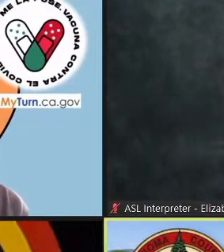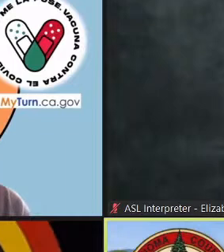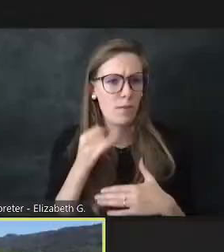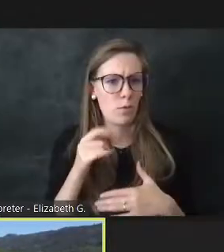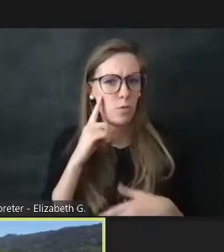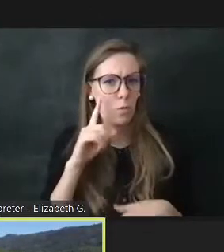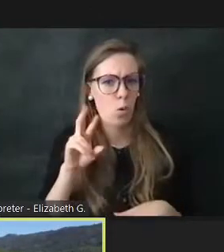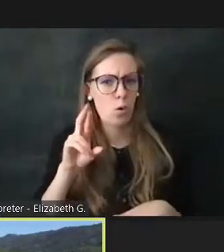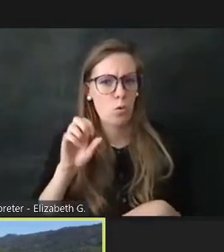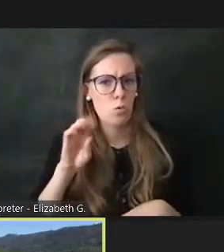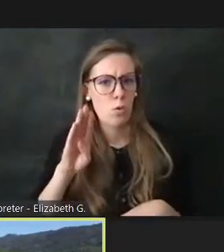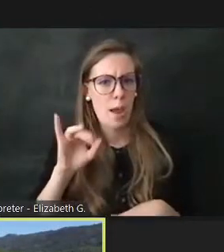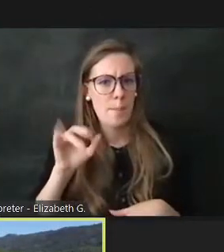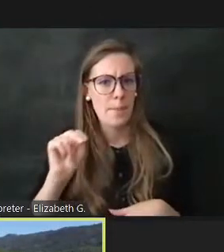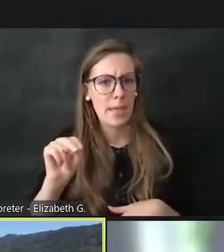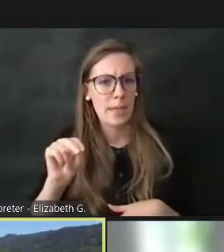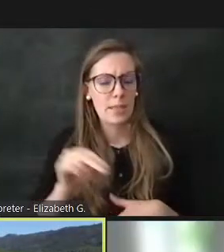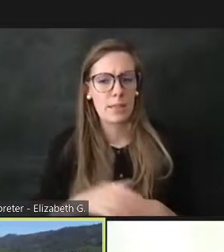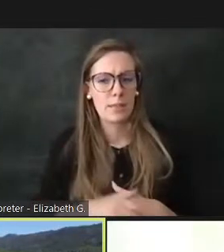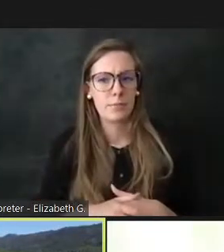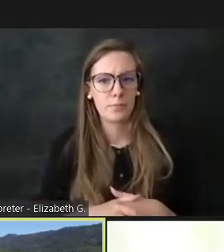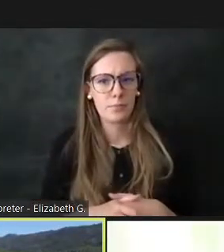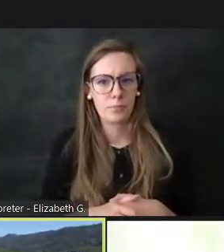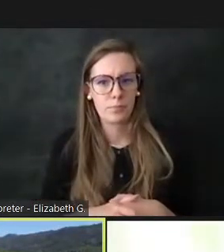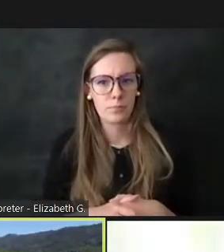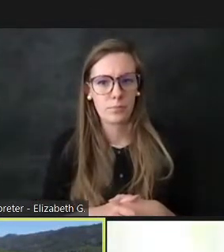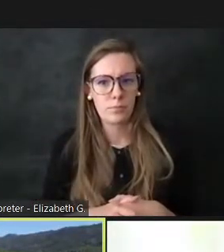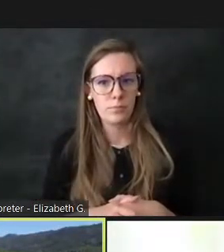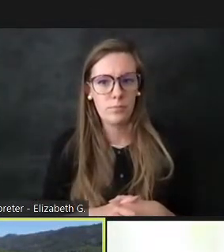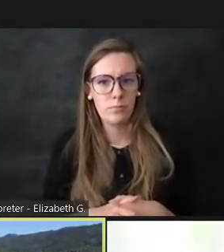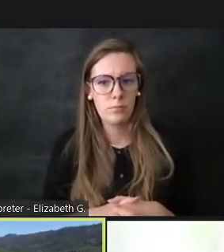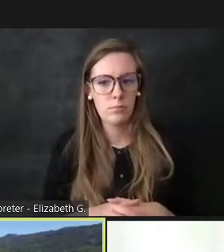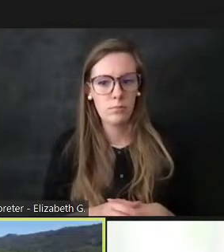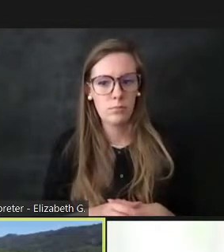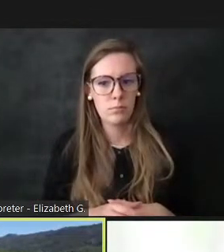If somebody else if anybody has information, just go ahead and jump in.